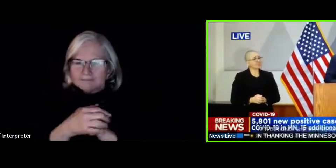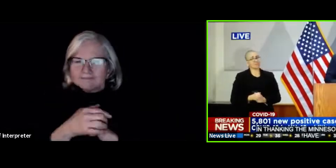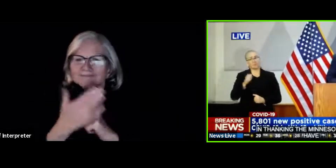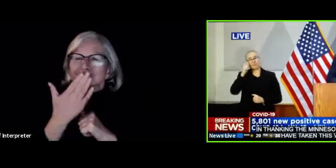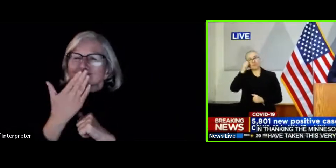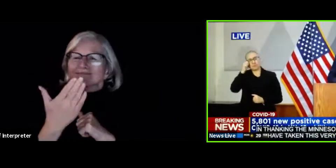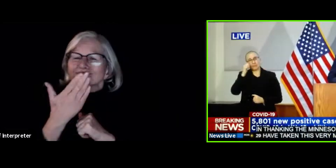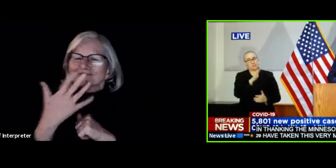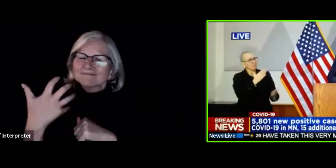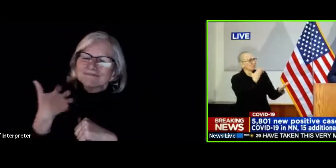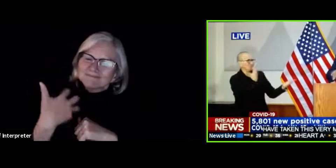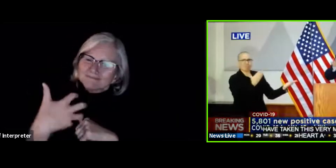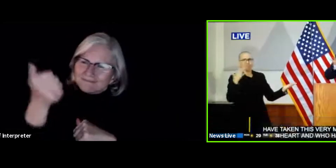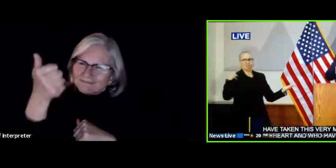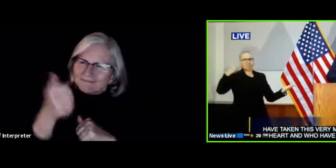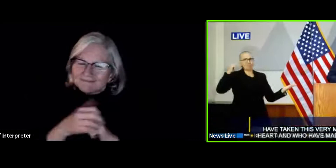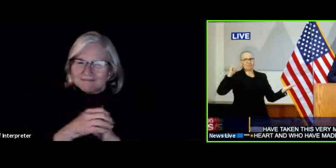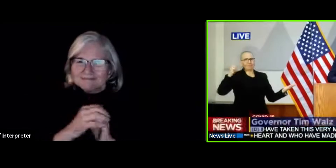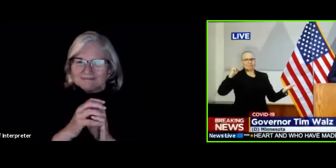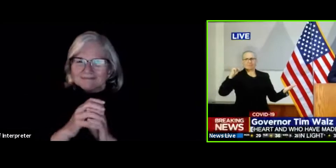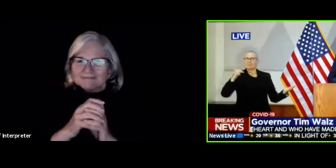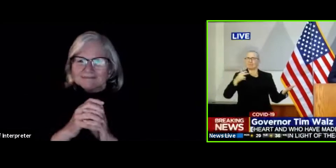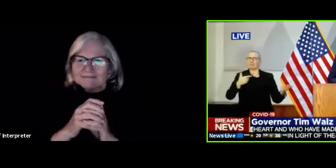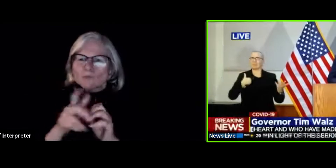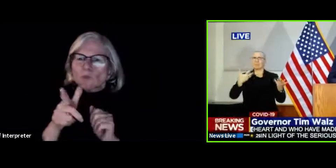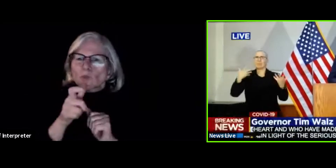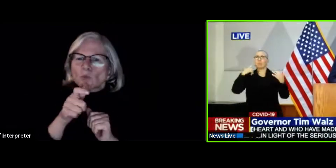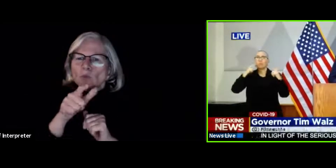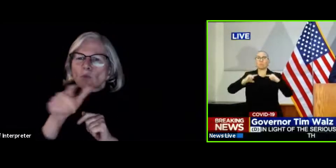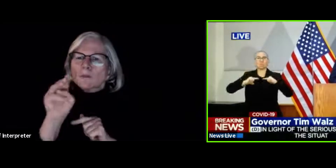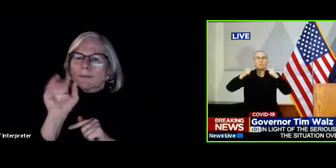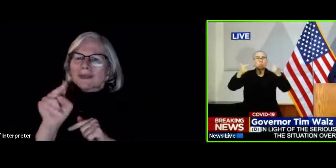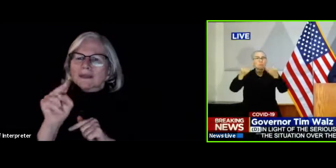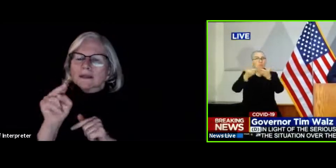THOSE MINNESOTANS LISTENING, WE HAVE A ROOM FULL OF PROFESSIONAL JOURNALISTS HERE.